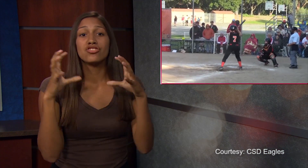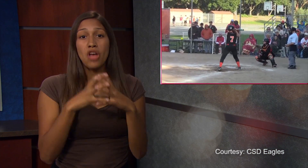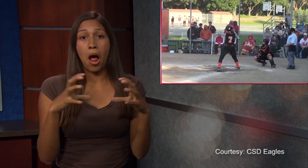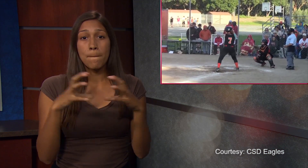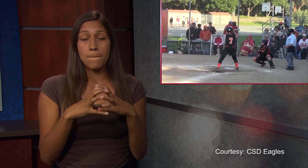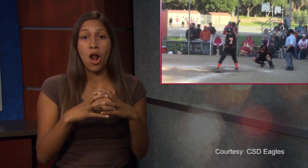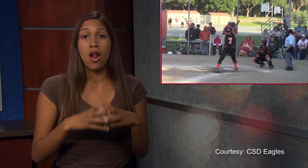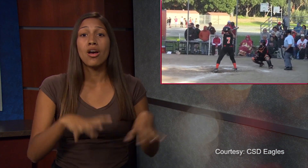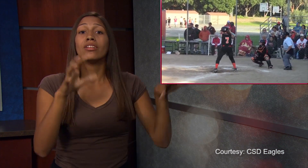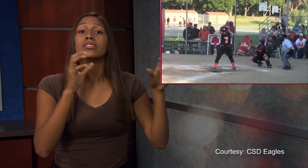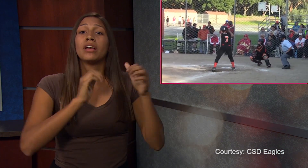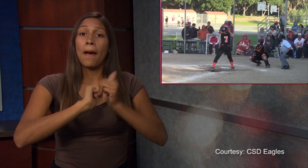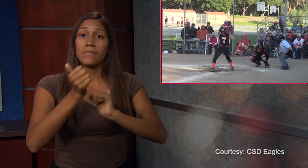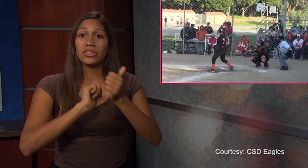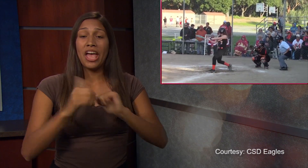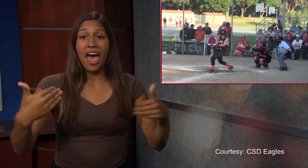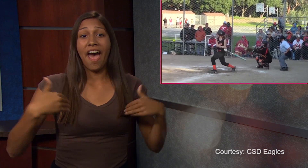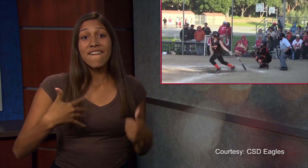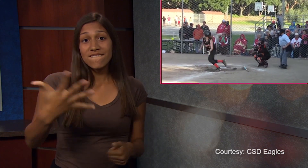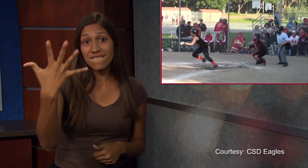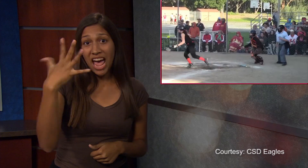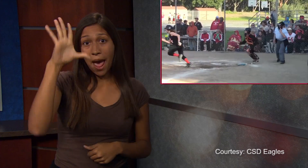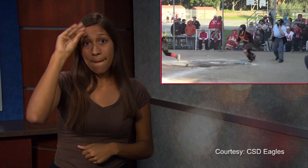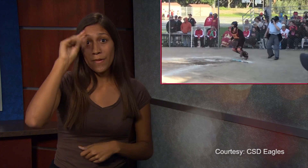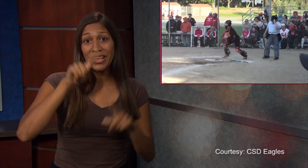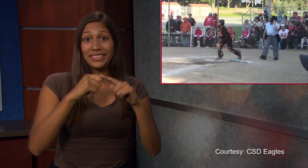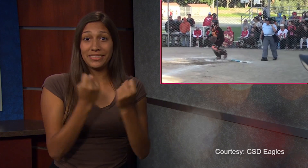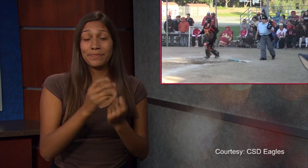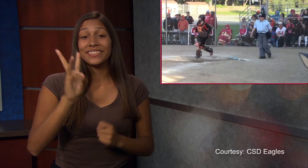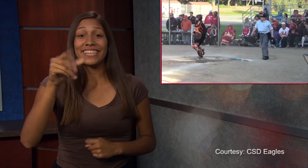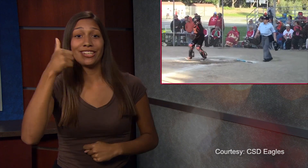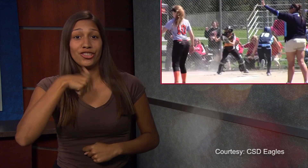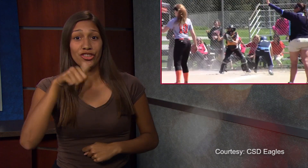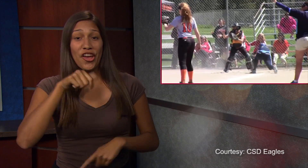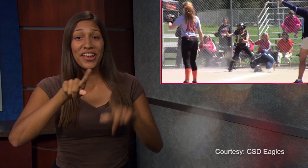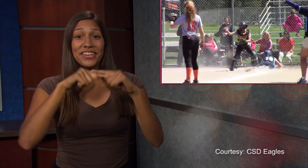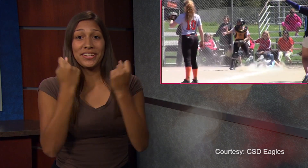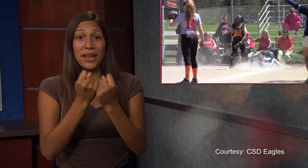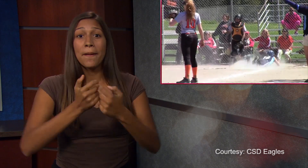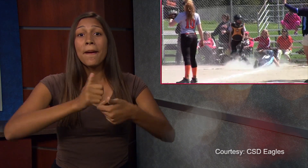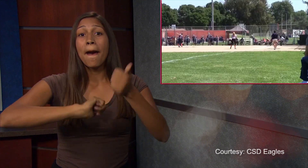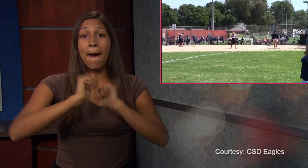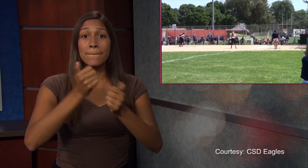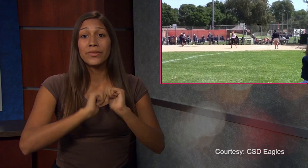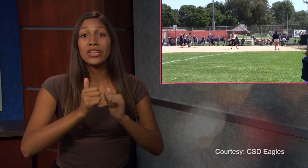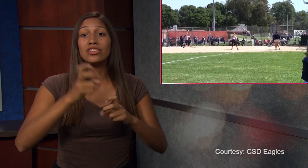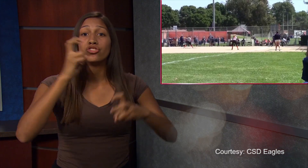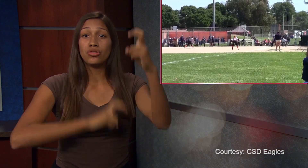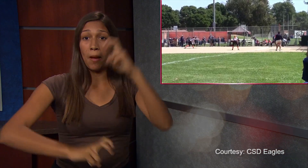BASEBALL AND SOFTBALL COMPETITION ALLOWED 5 BOYS AND 6 GIRLS TEAMS TO COMPETE. THE TOURNAMENT